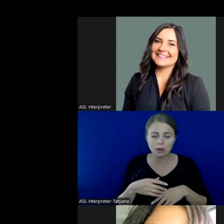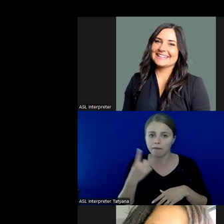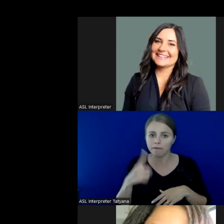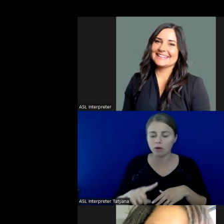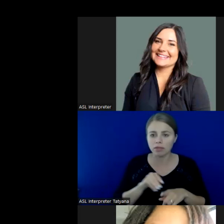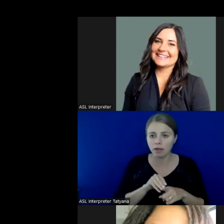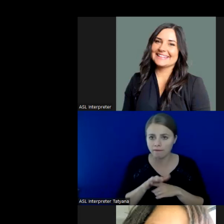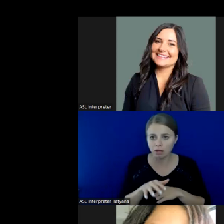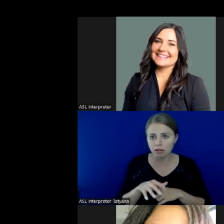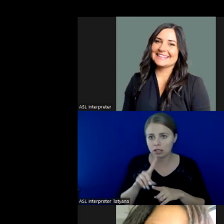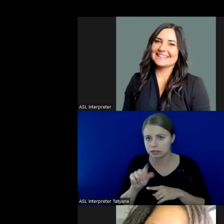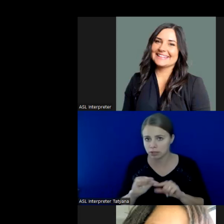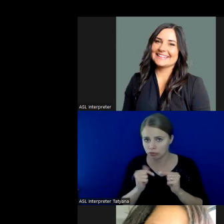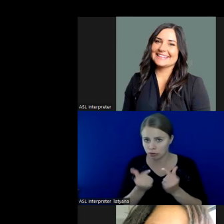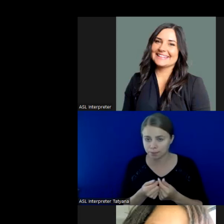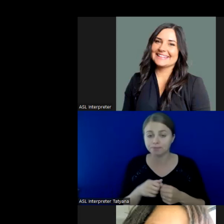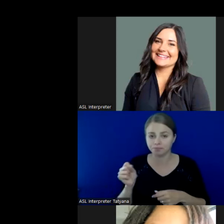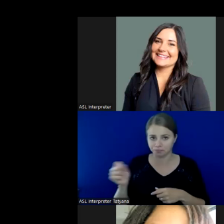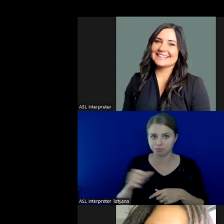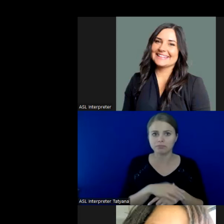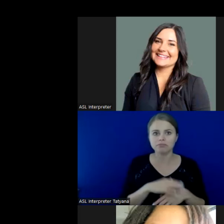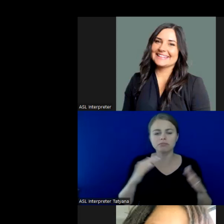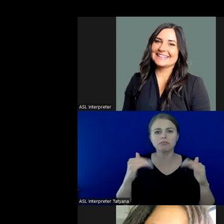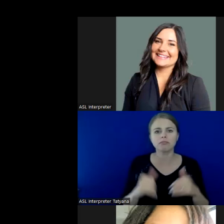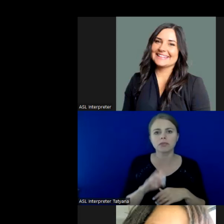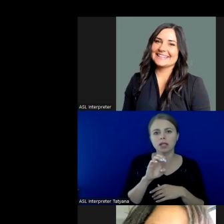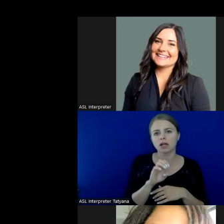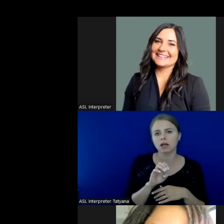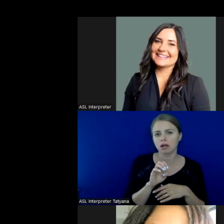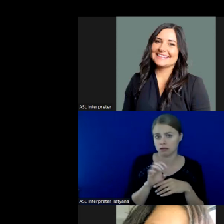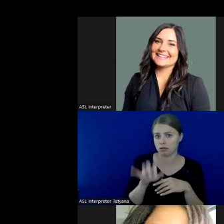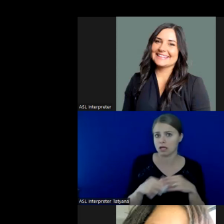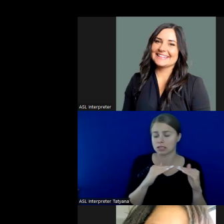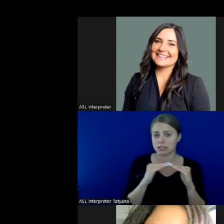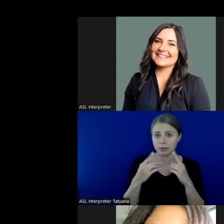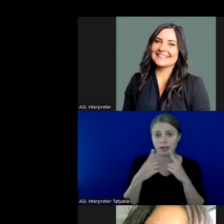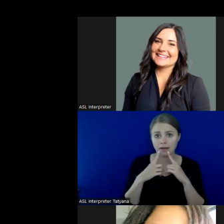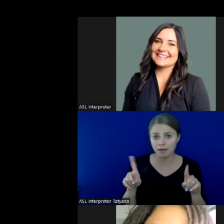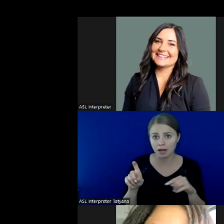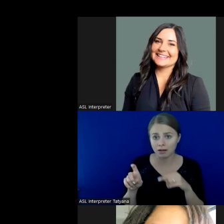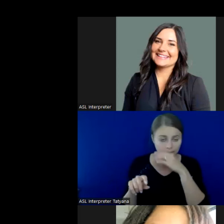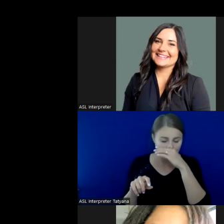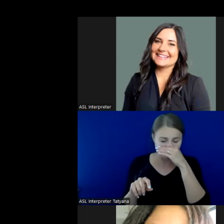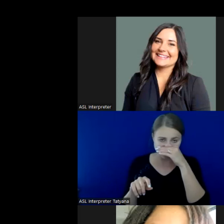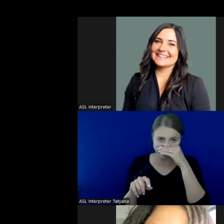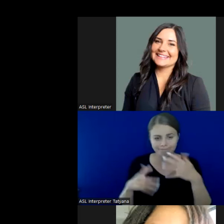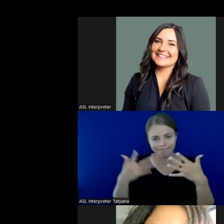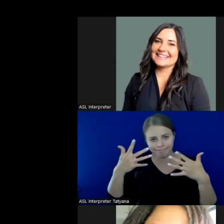Next, we'll look at, well, is the EEAAP equally effective? And, unfortunately, once again,